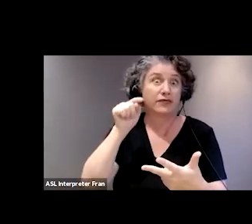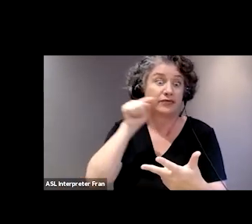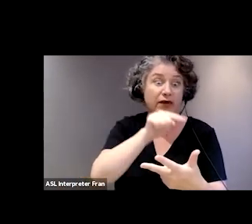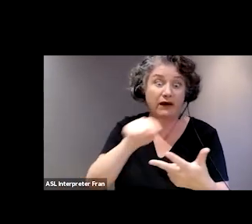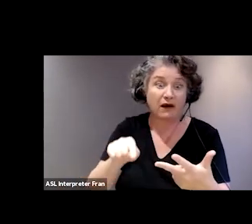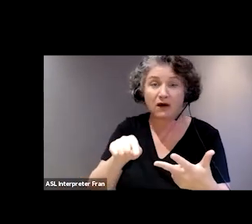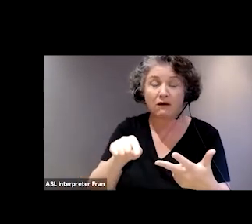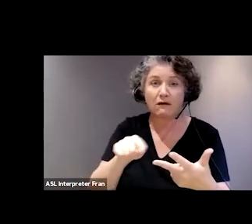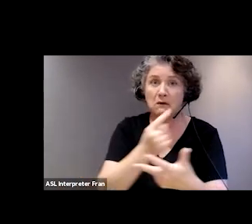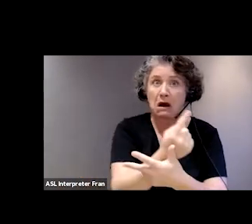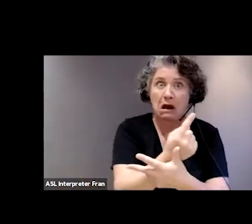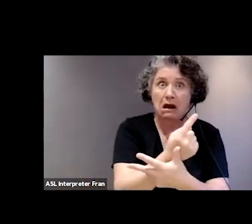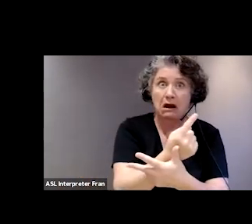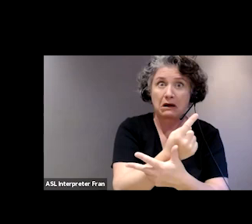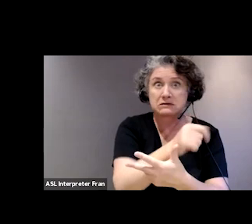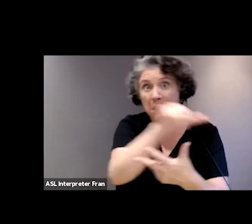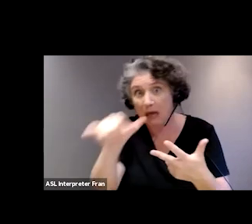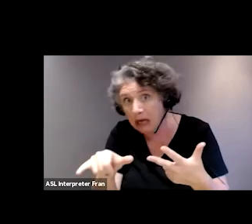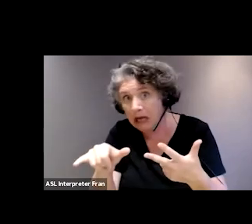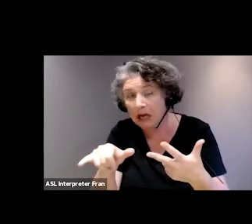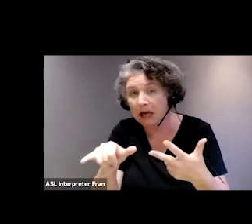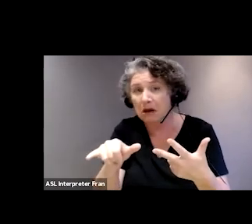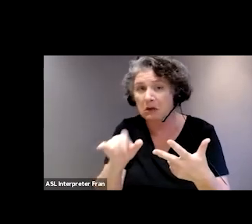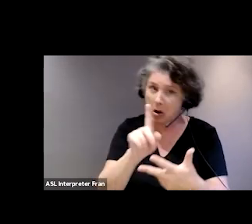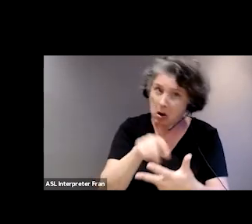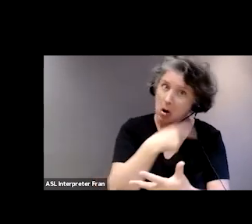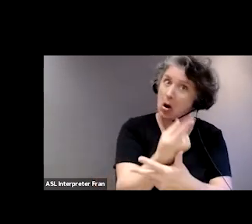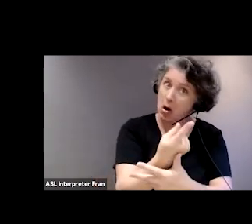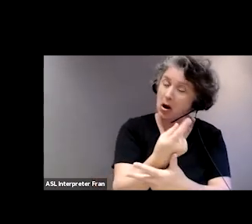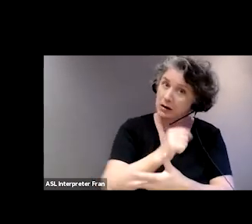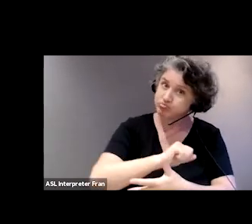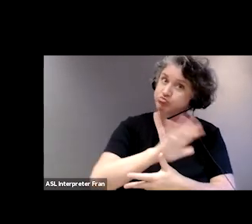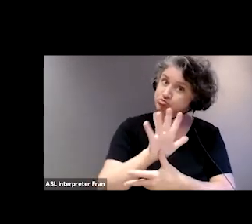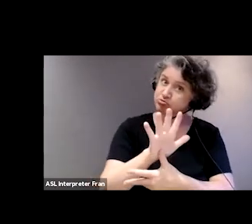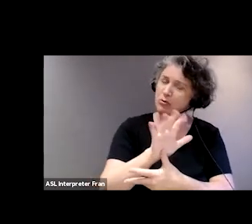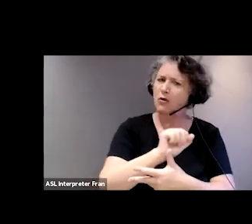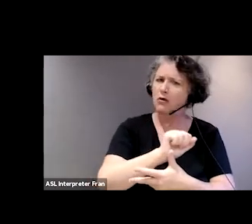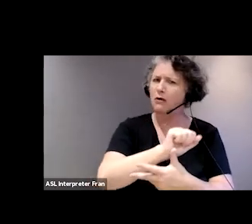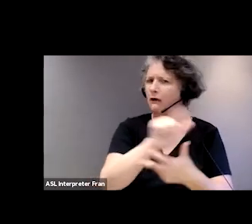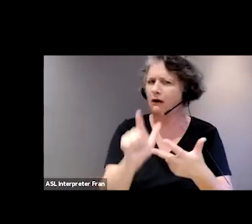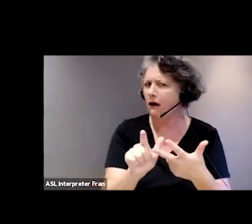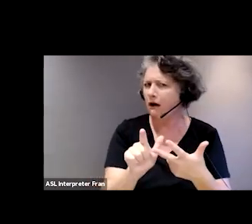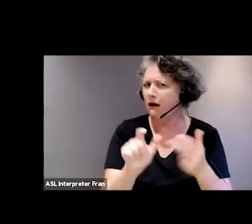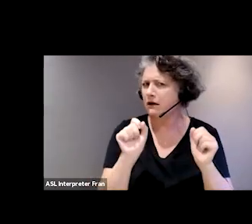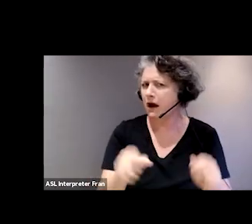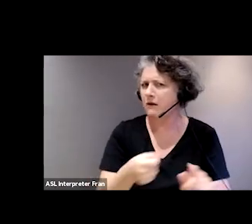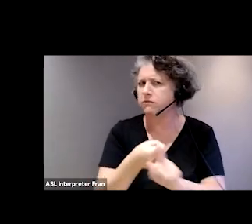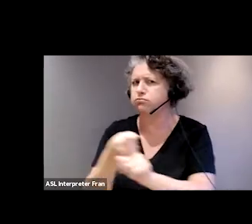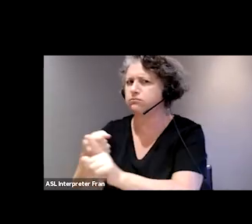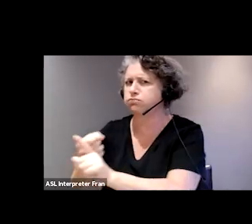that were emailed in before today's town hall. Rebecca, doing to read the question you have? » Quick question for Jen and Jess about the comparison